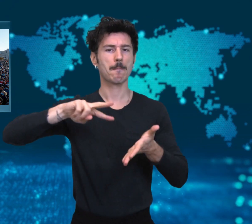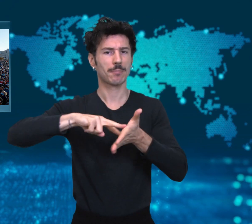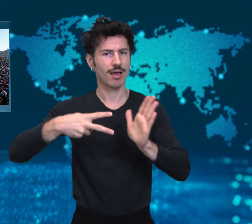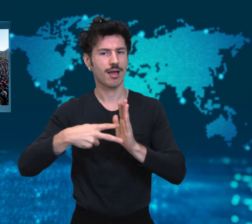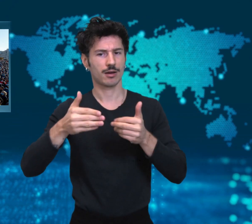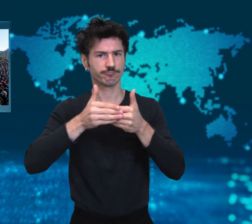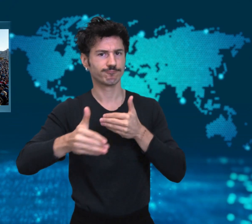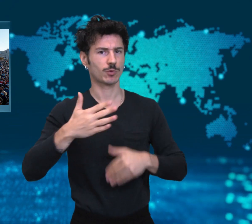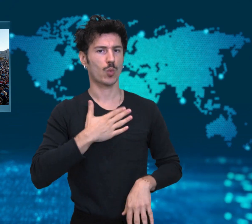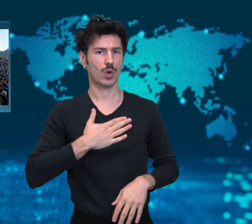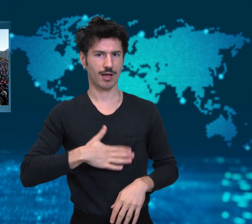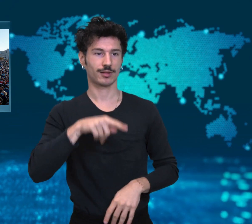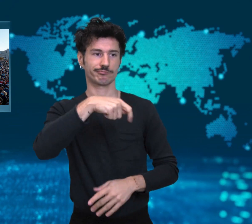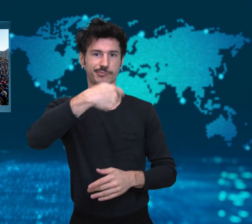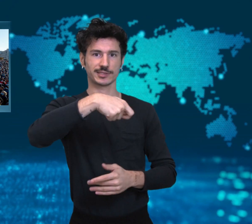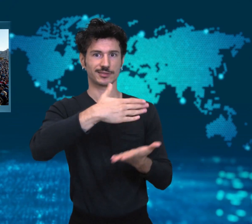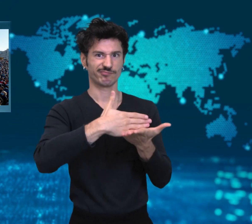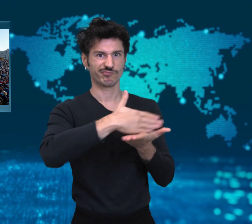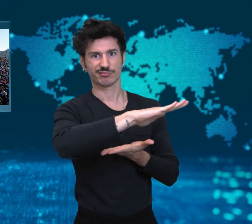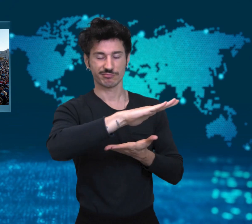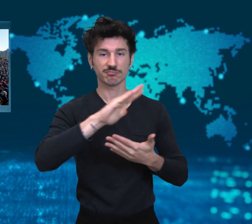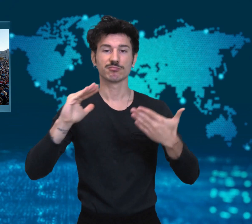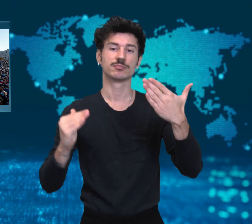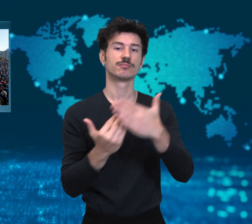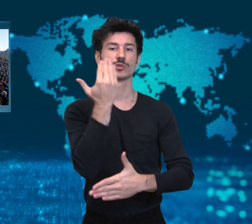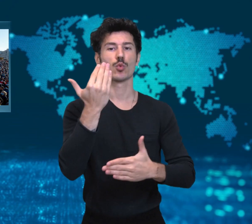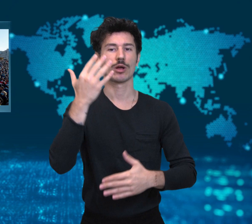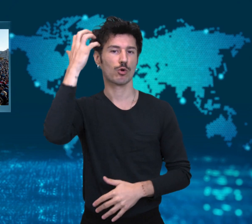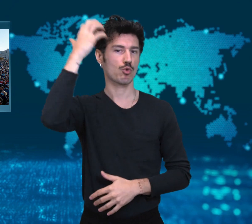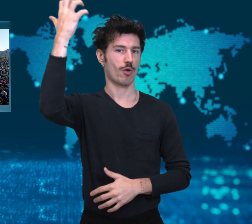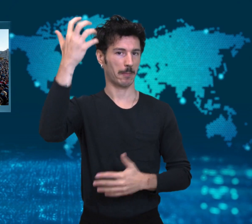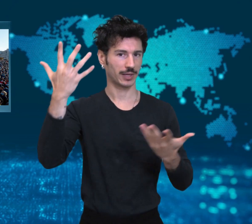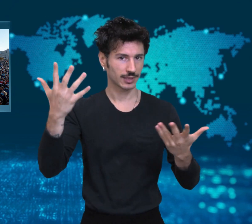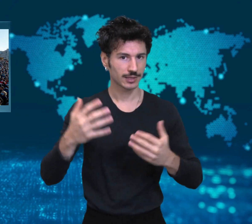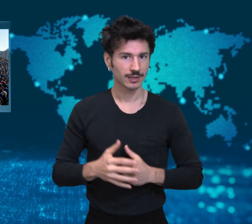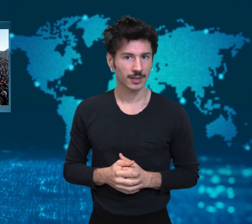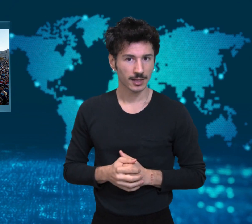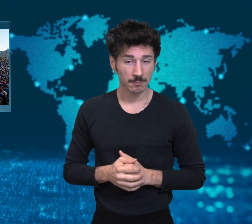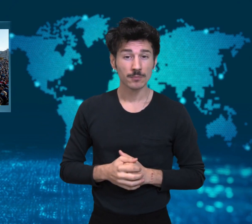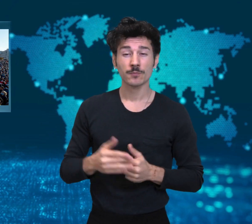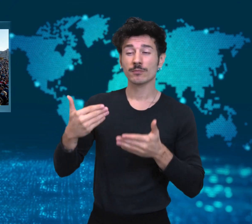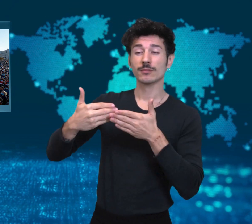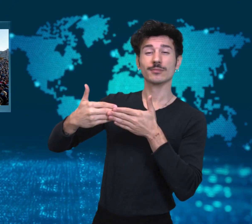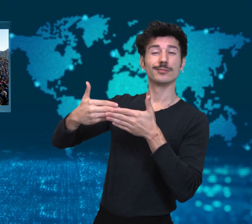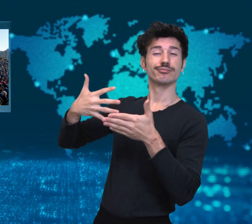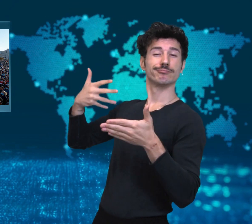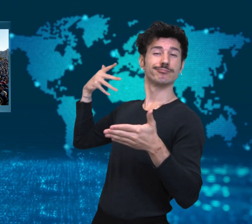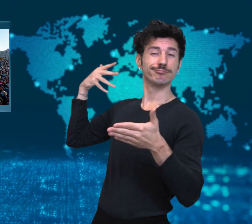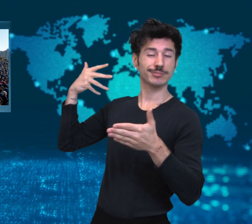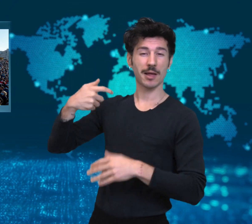Members of several opposition parties have announced plans to